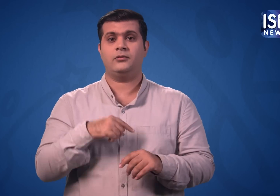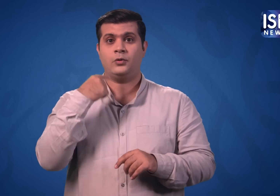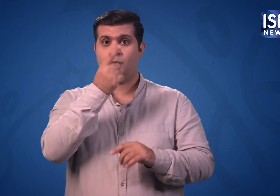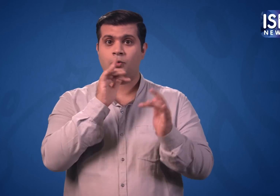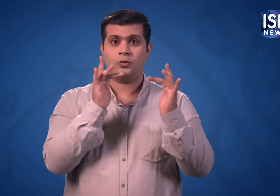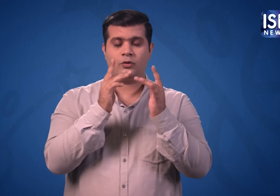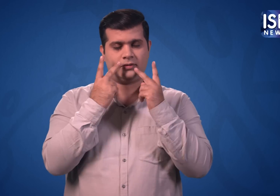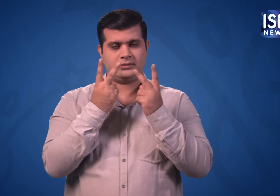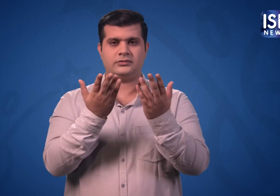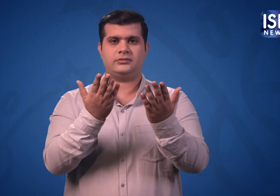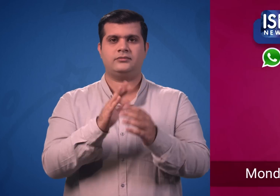Here are the contact details.